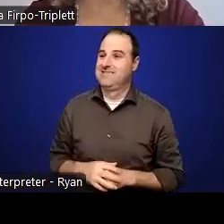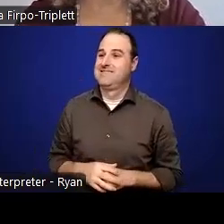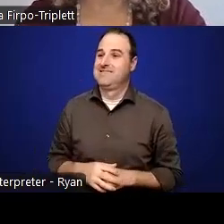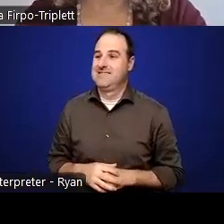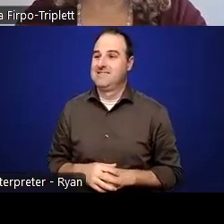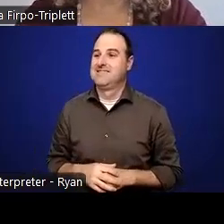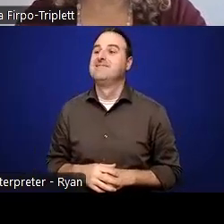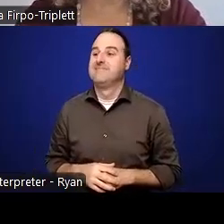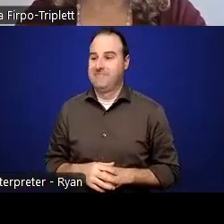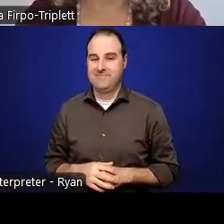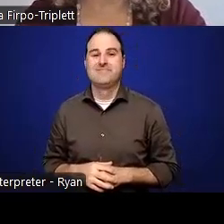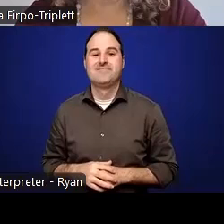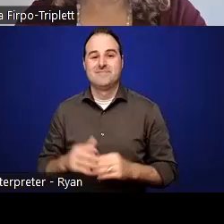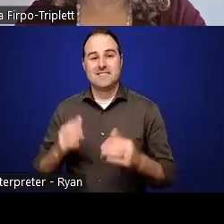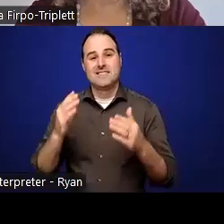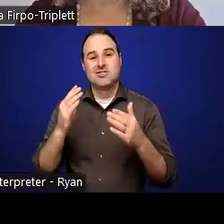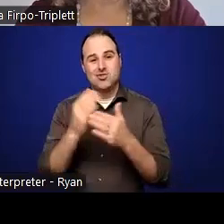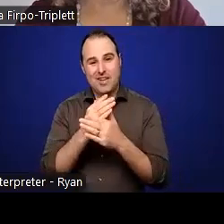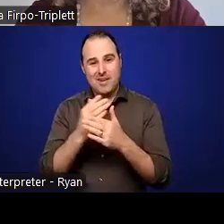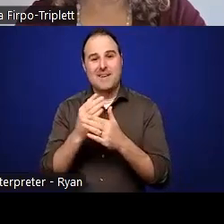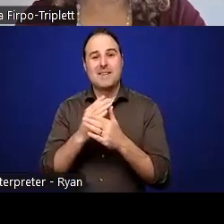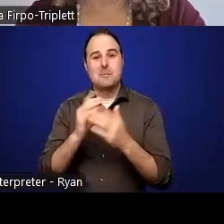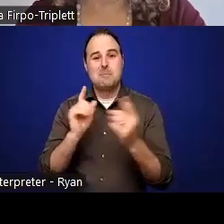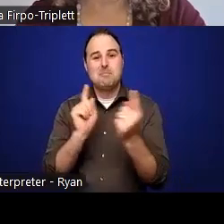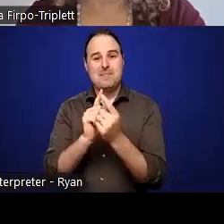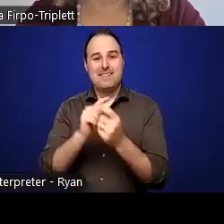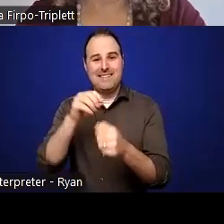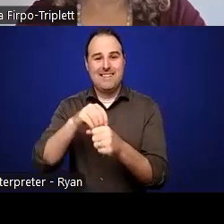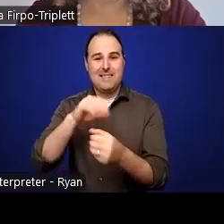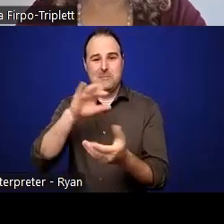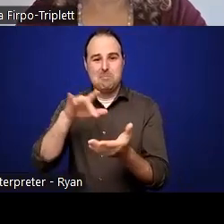the Meet in the Middle videos and having a lot of success with that. Quite a few people shared